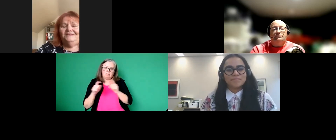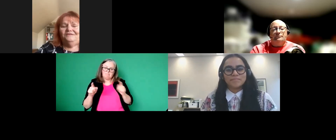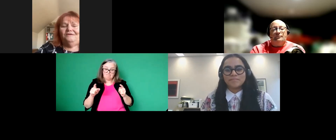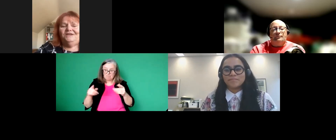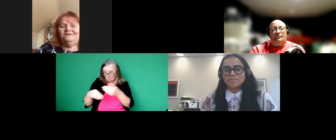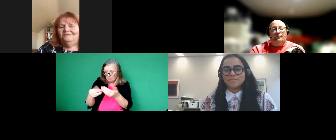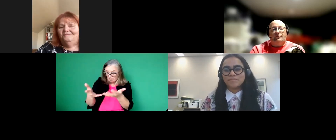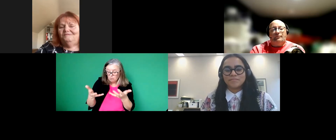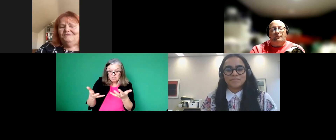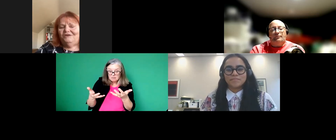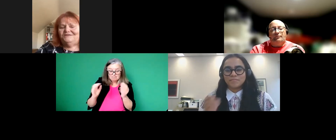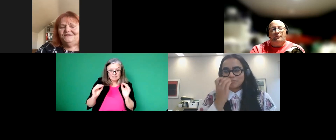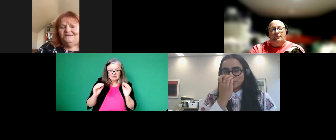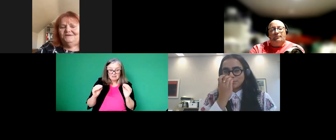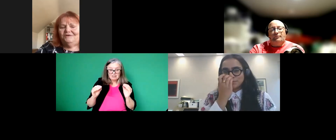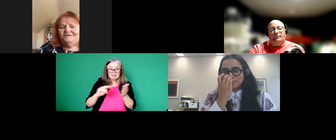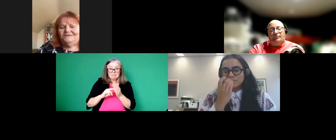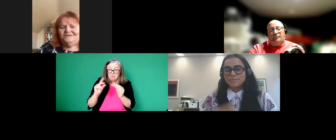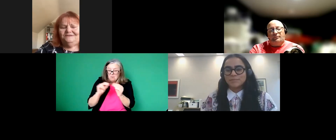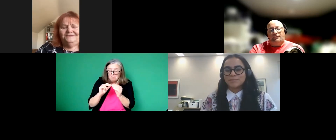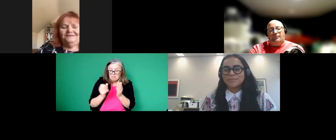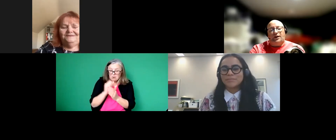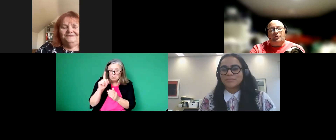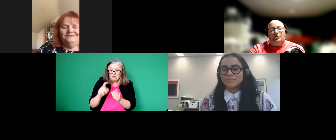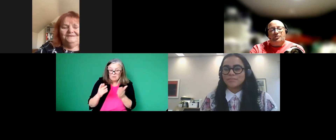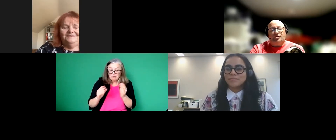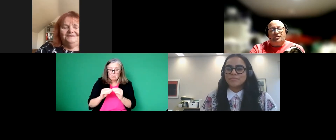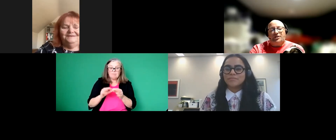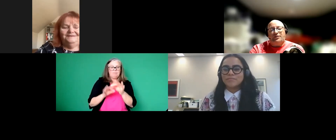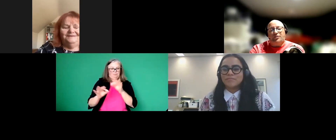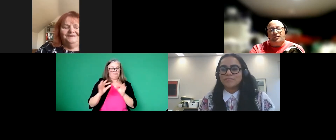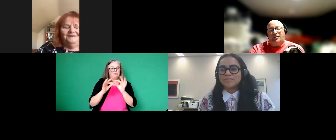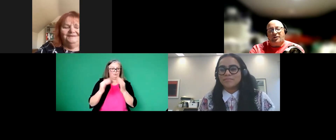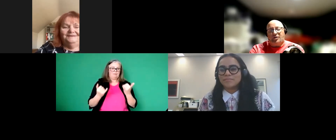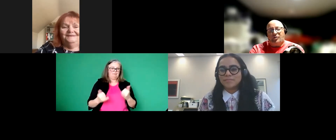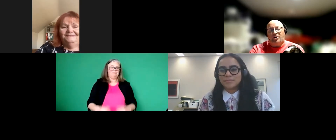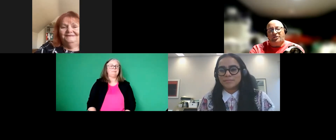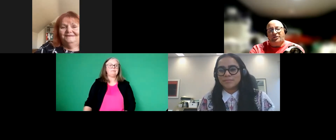not we can maybe try squeezing one more question now i was just going to save on i i wholeheartedly